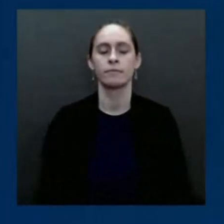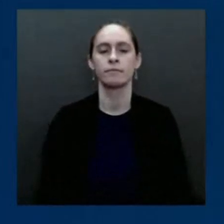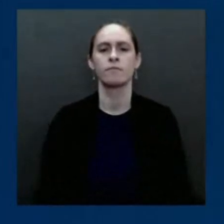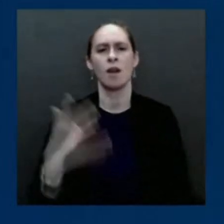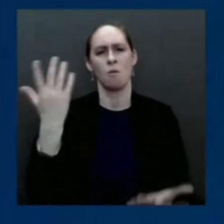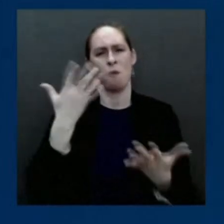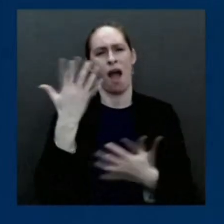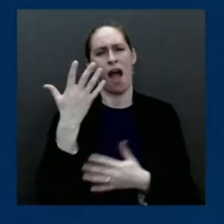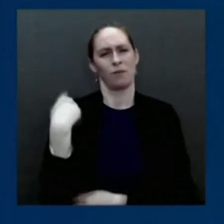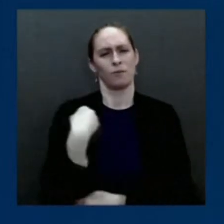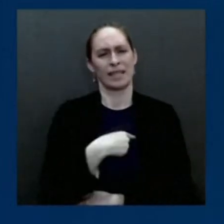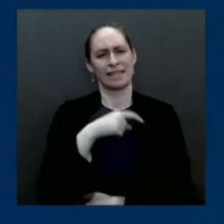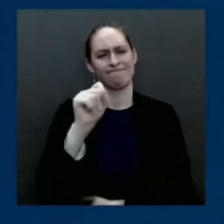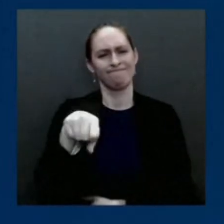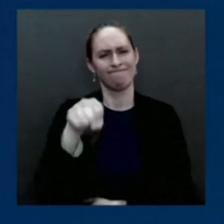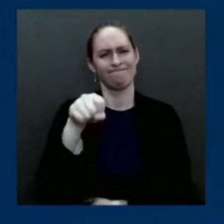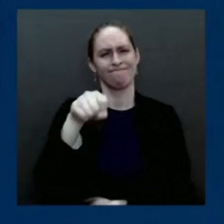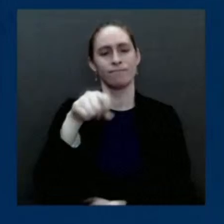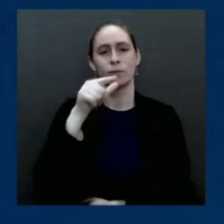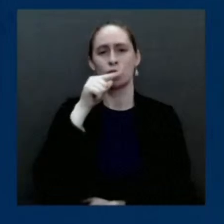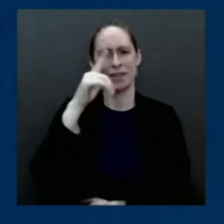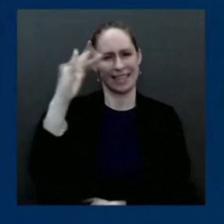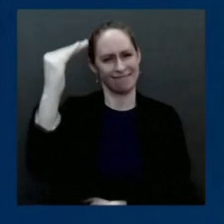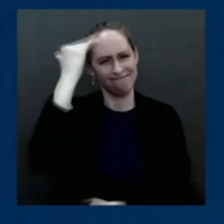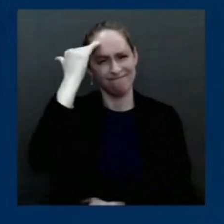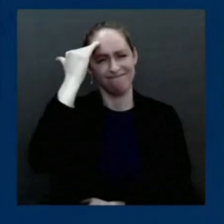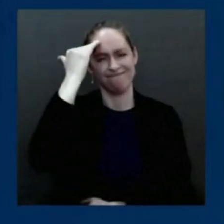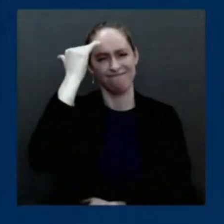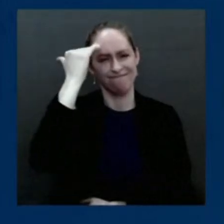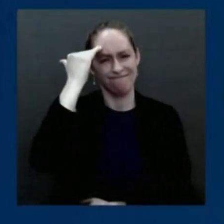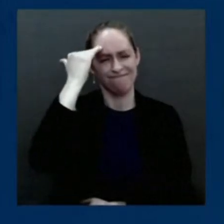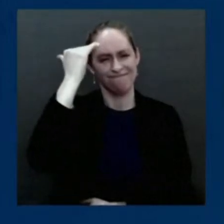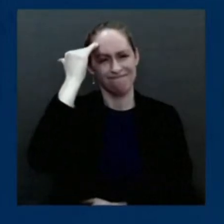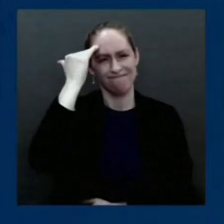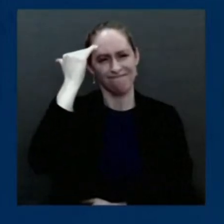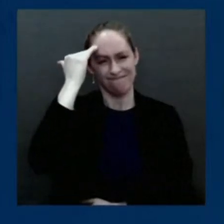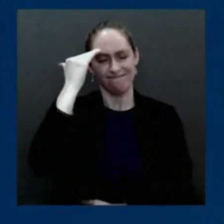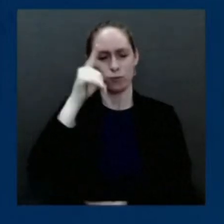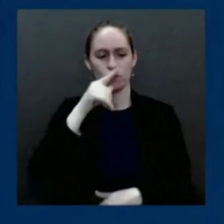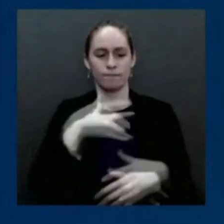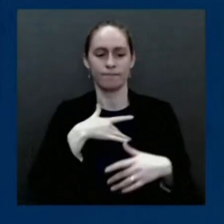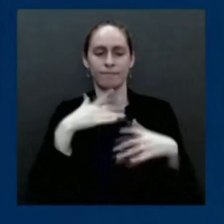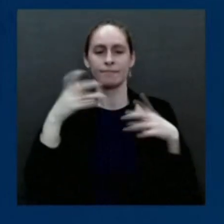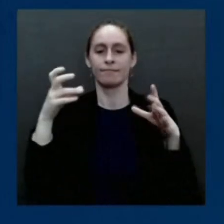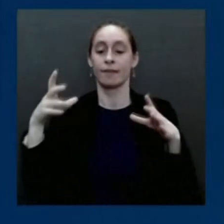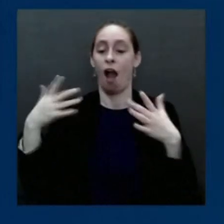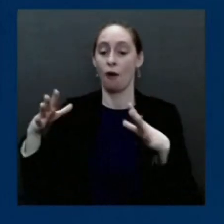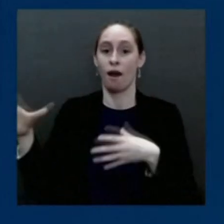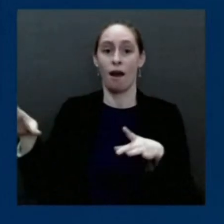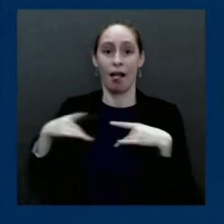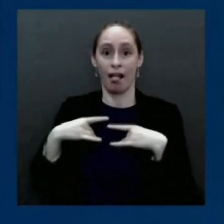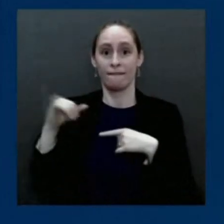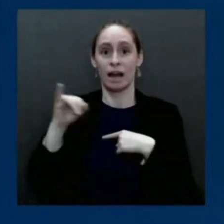TIME IS IN THOSE FIRST FIVE DAYS UP TO 85 TO 90% OF ALL OF YOUR TRANSMISSION IS HAPPENING